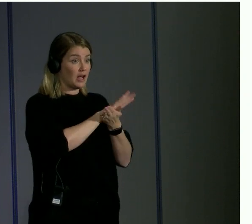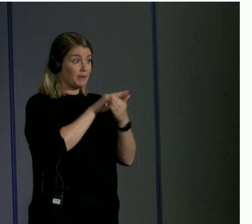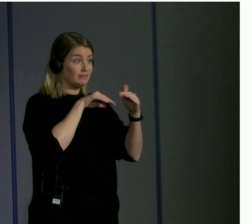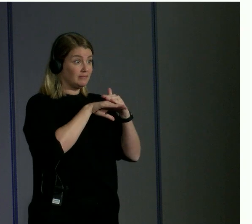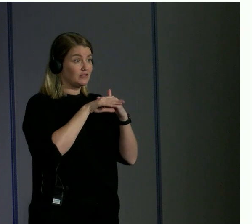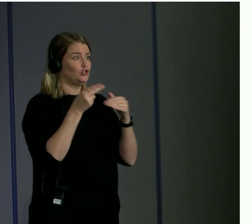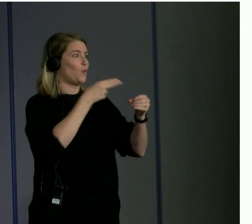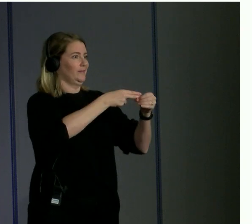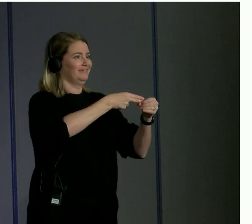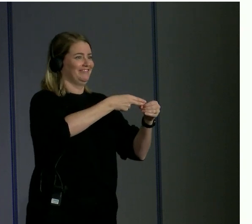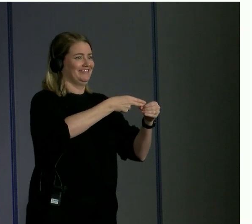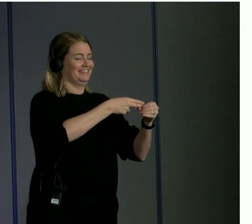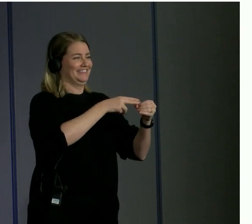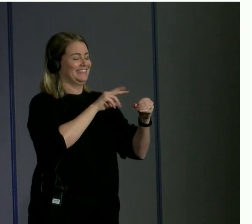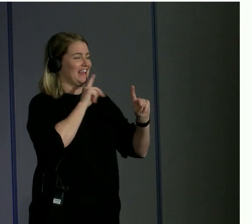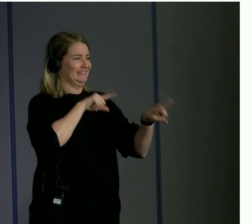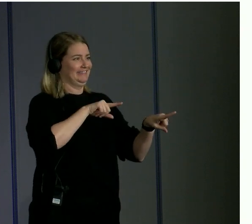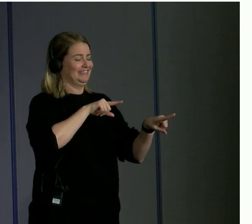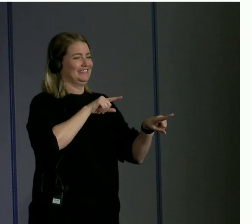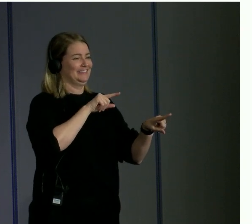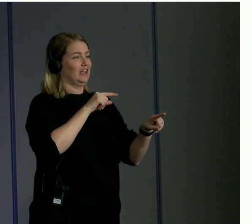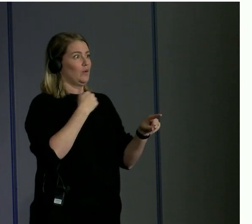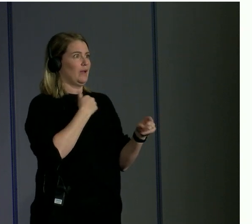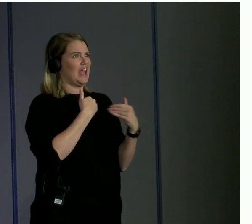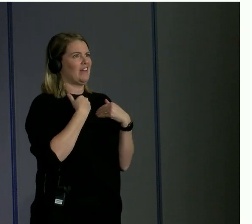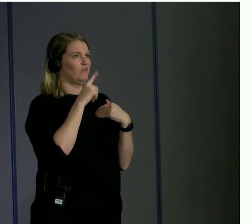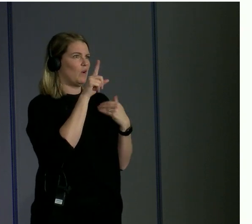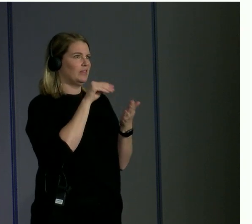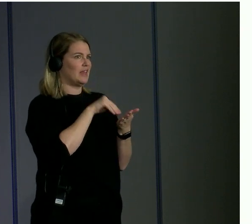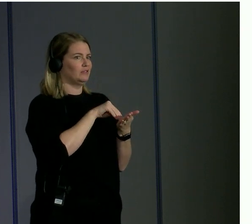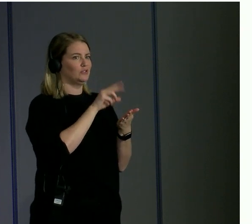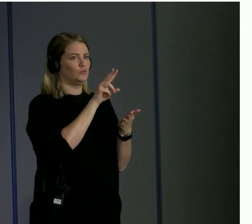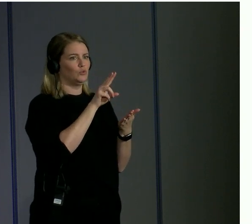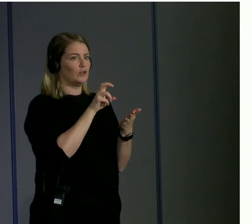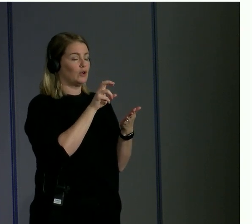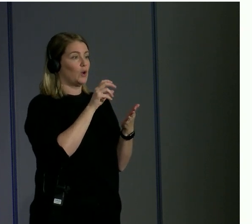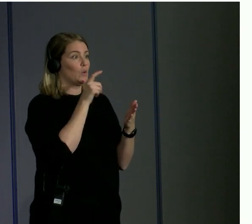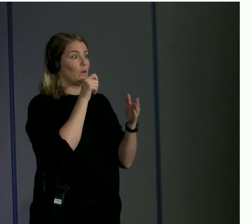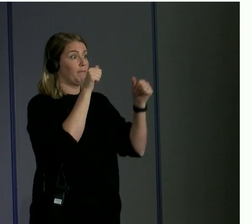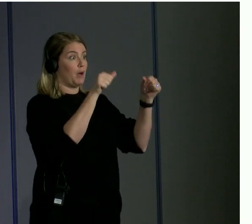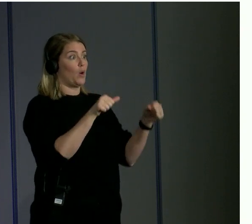be answered. We have a really active group about 1,200 that are posting almost every single day.